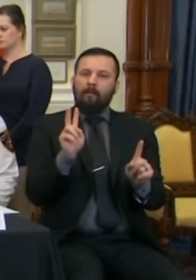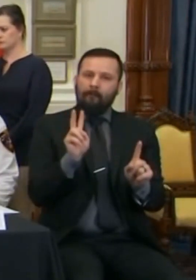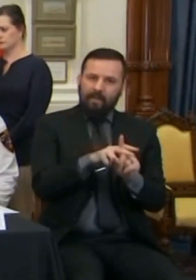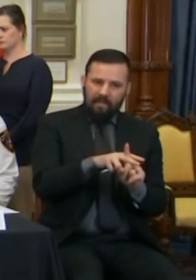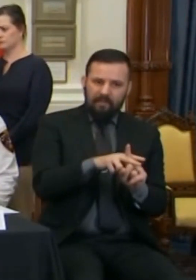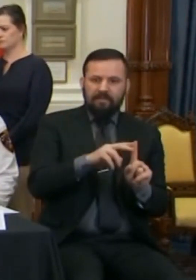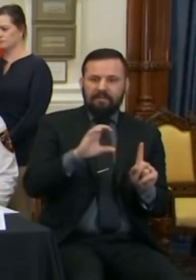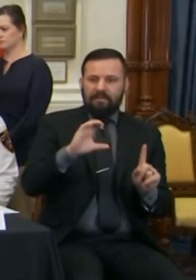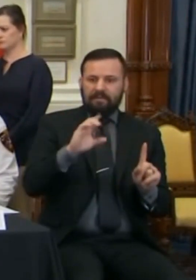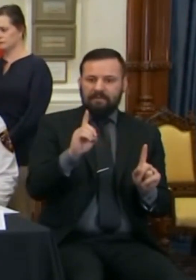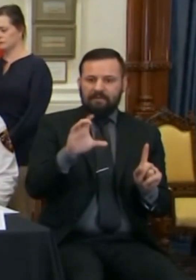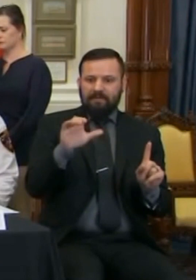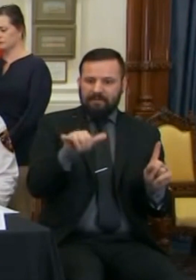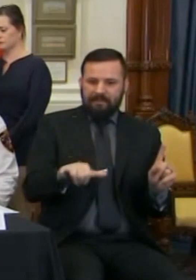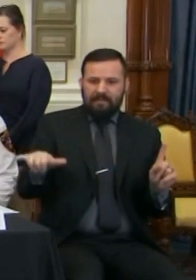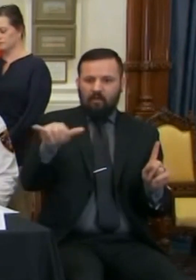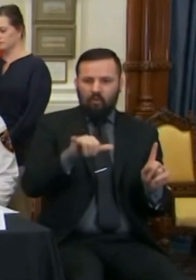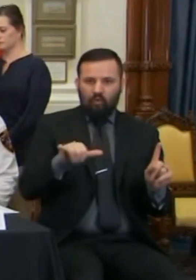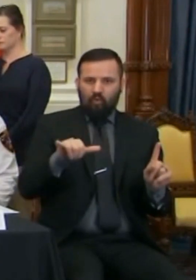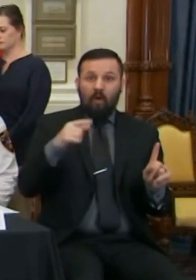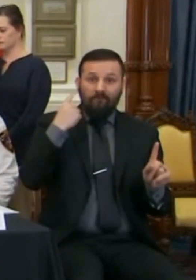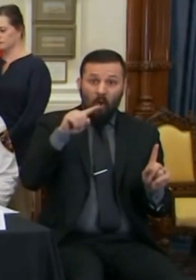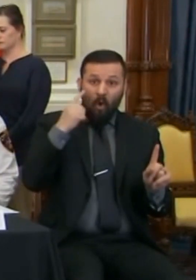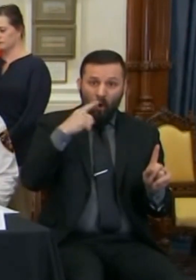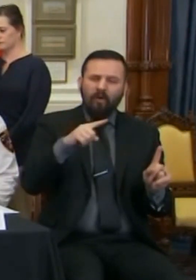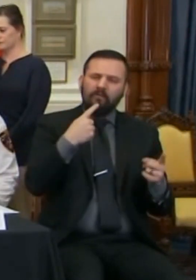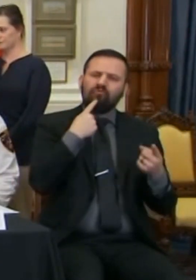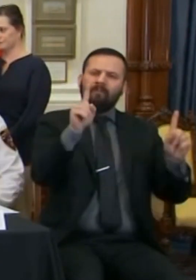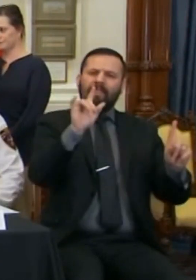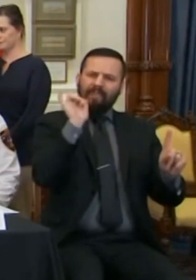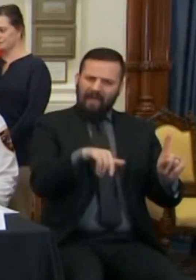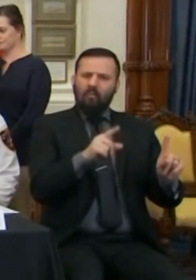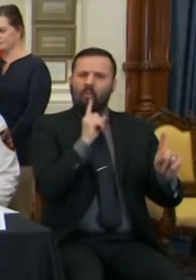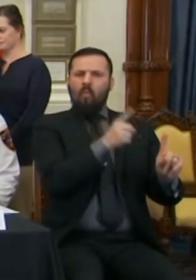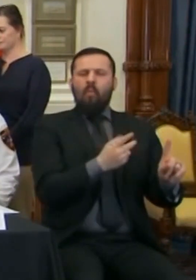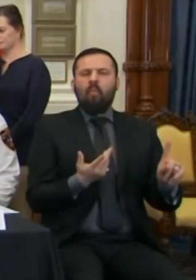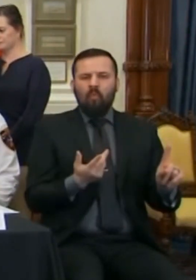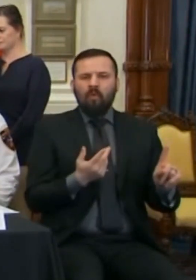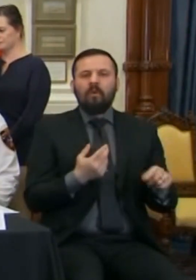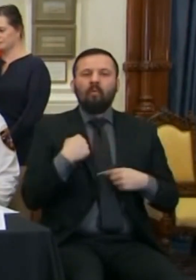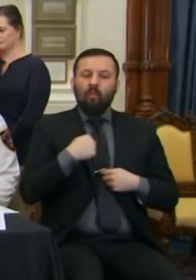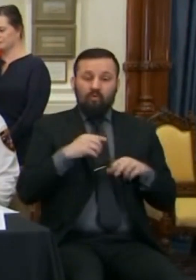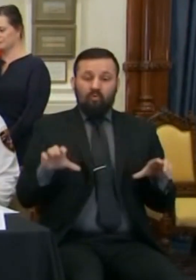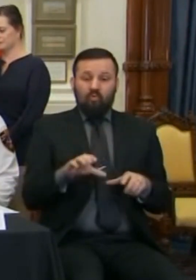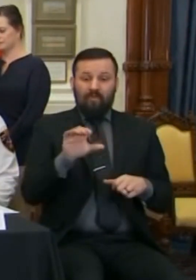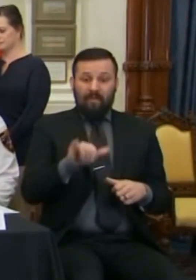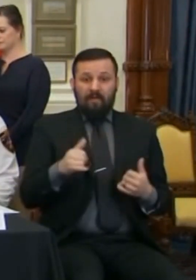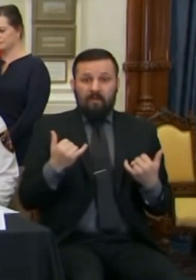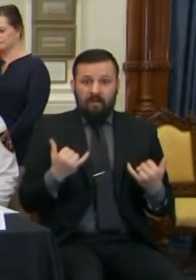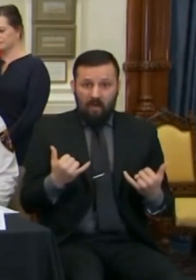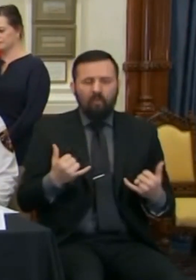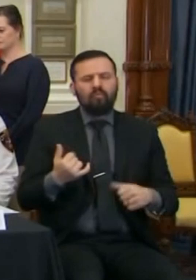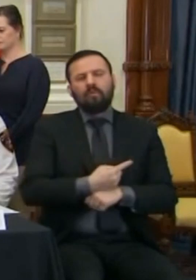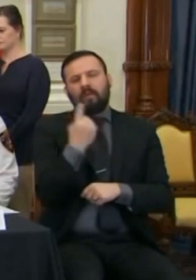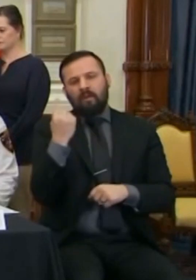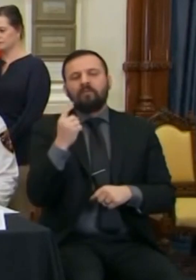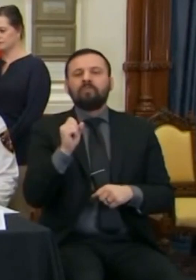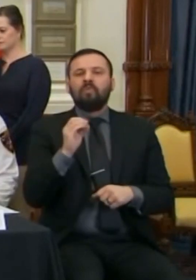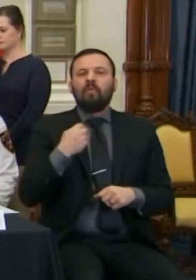standards to achieve that goal we're doing this now today so that we can get